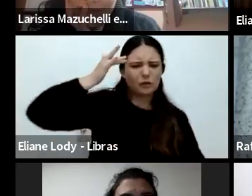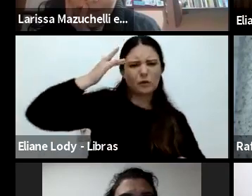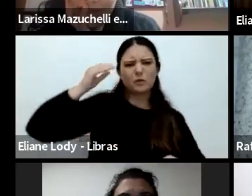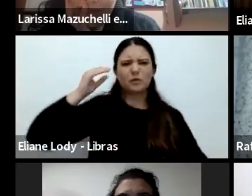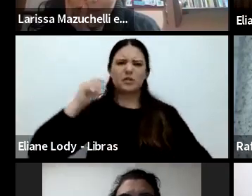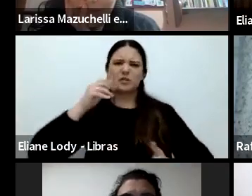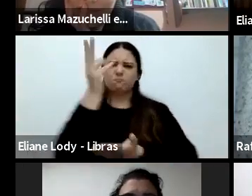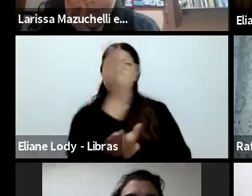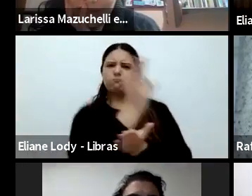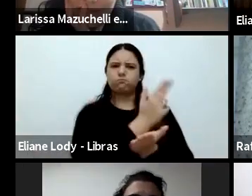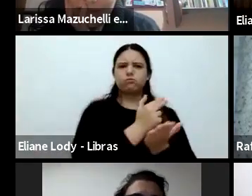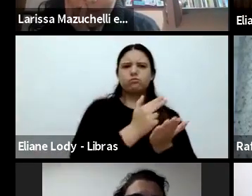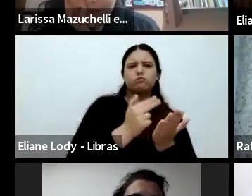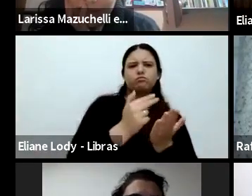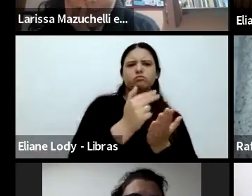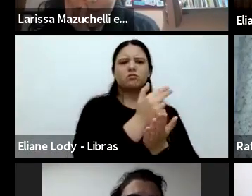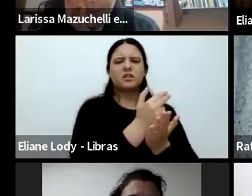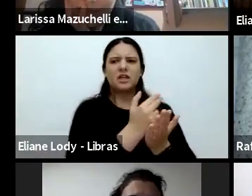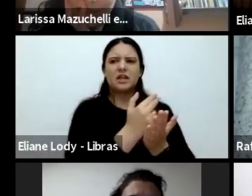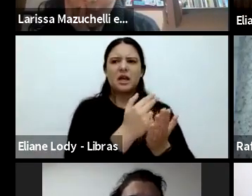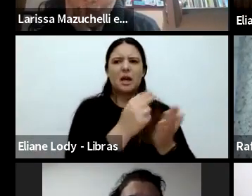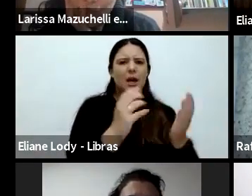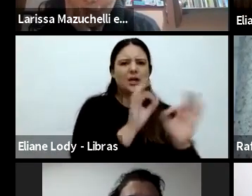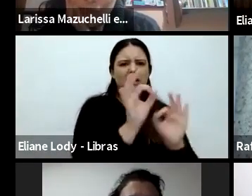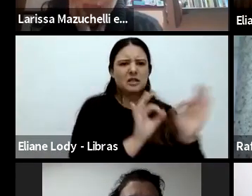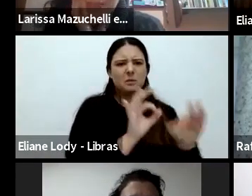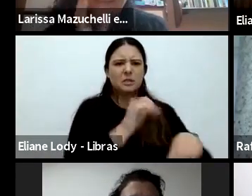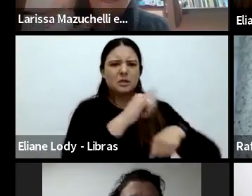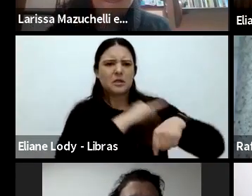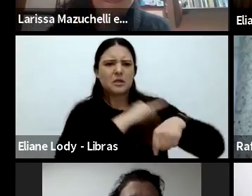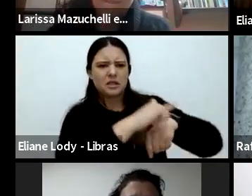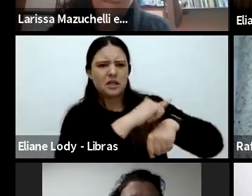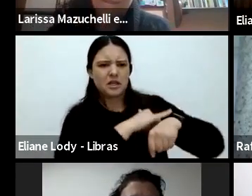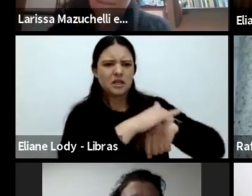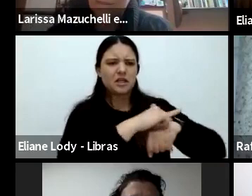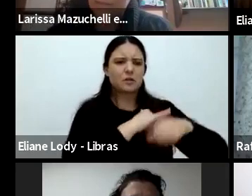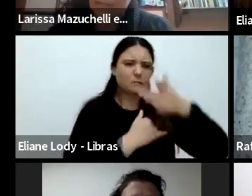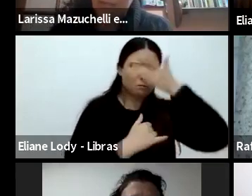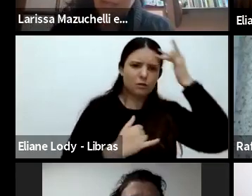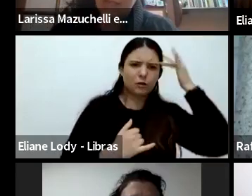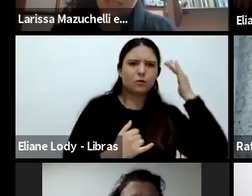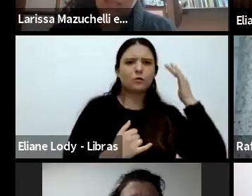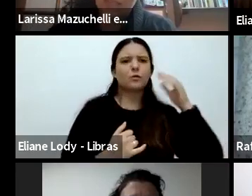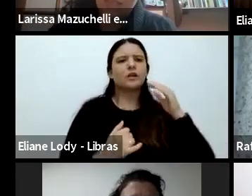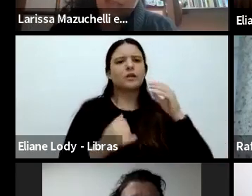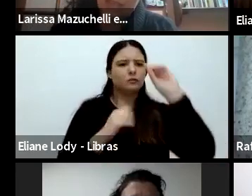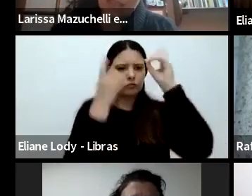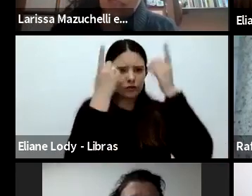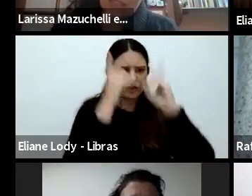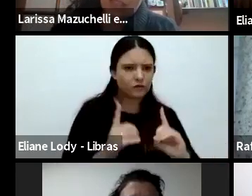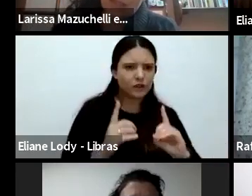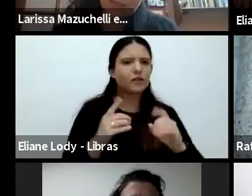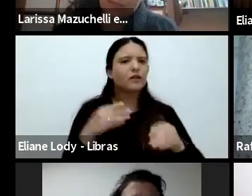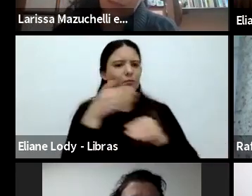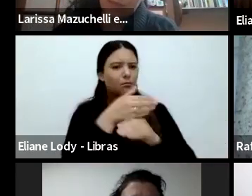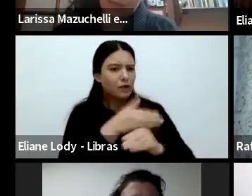Part. is the first. his is the first condominiums nation is the first condominiums nation.